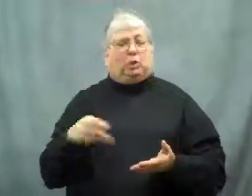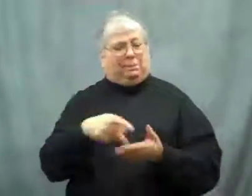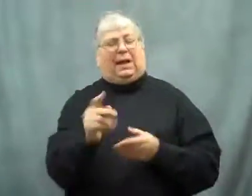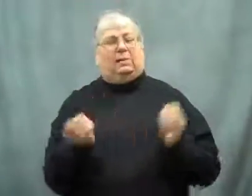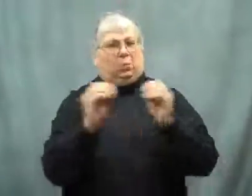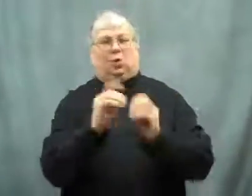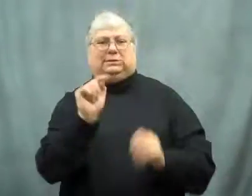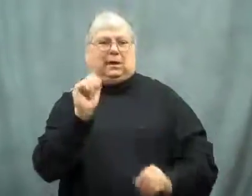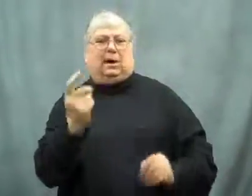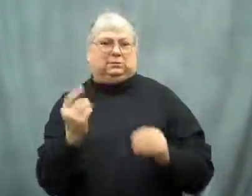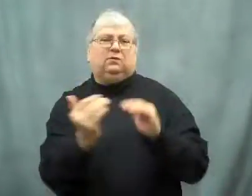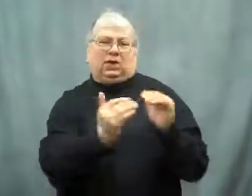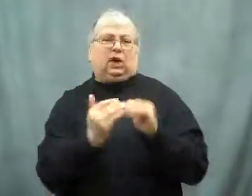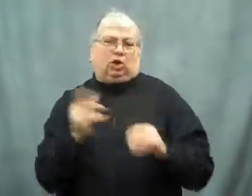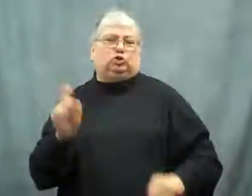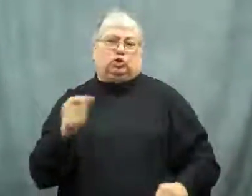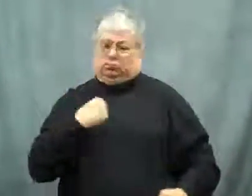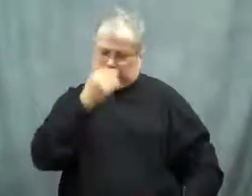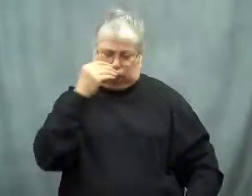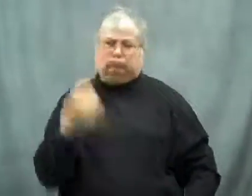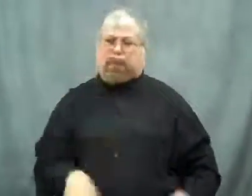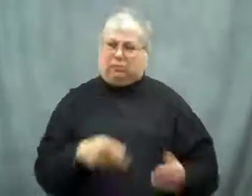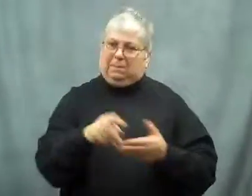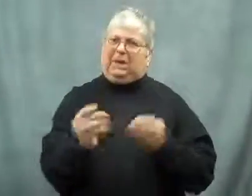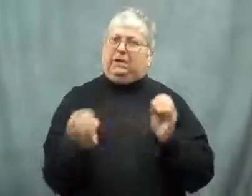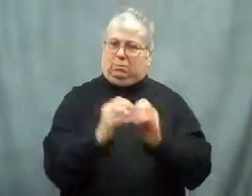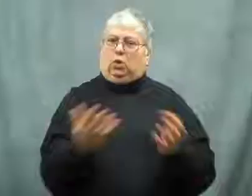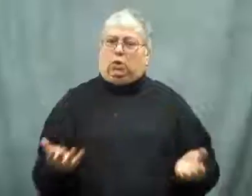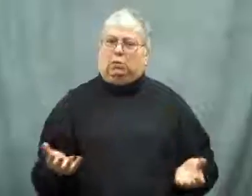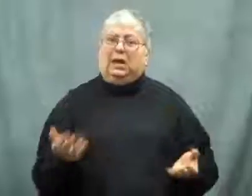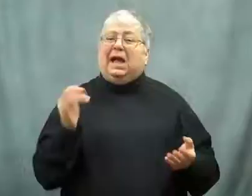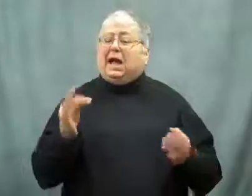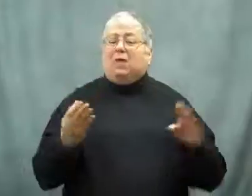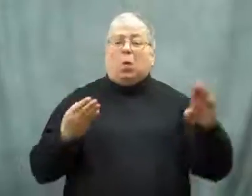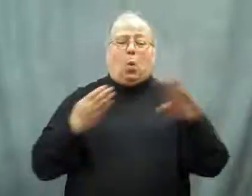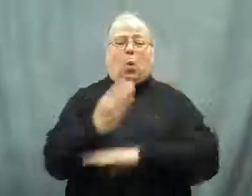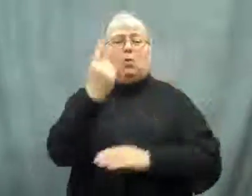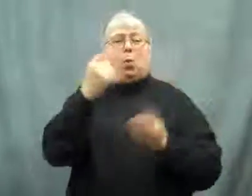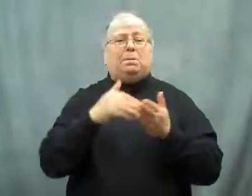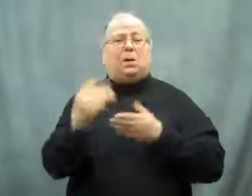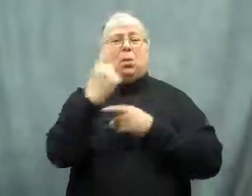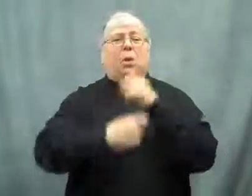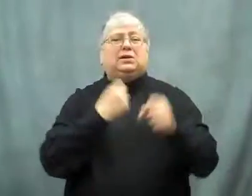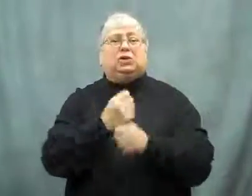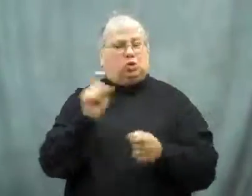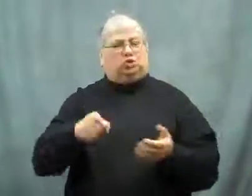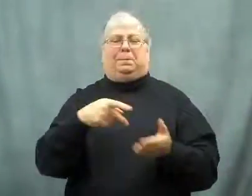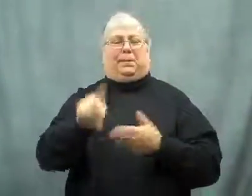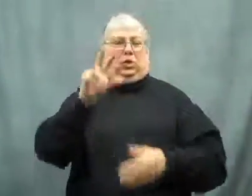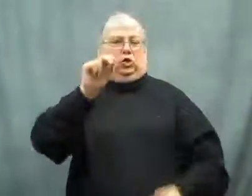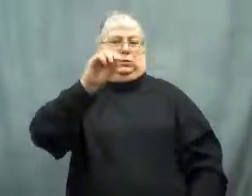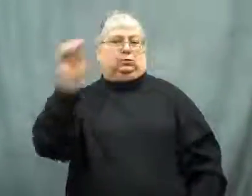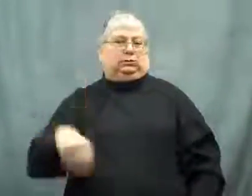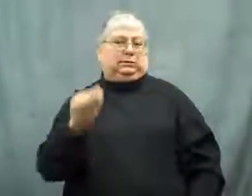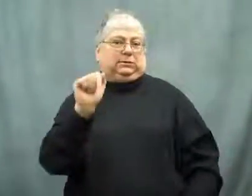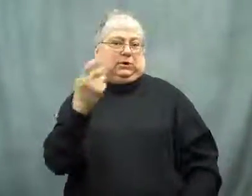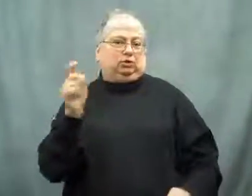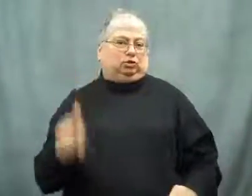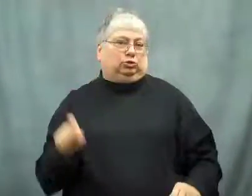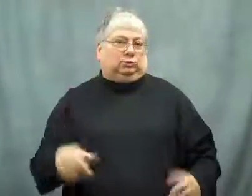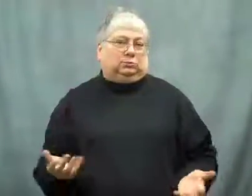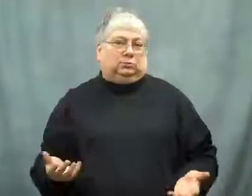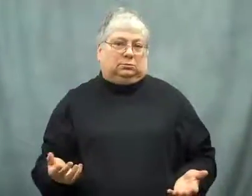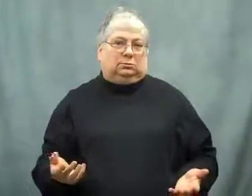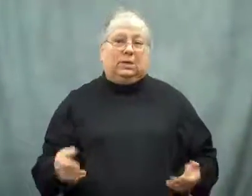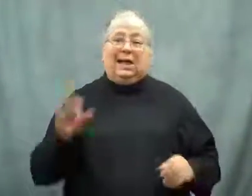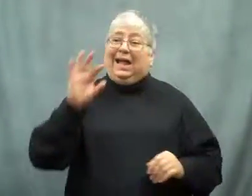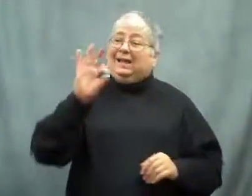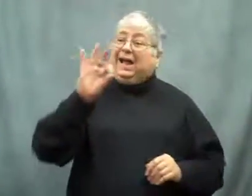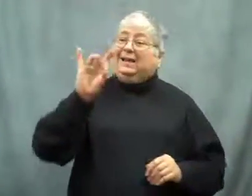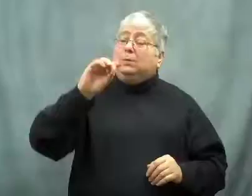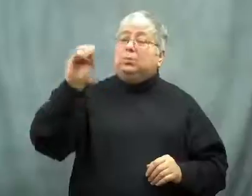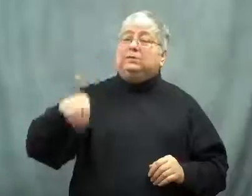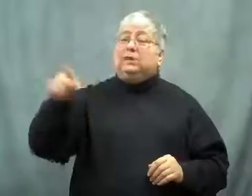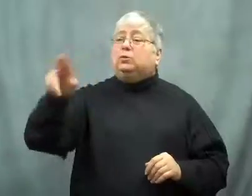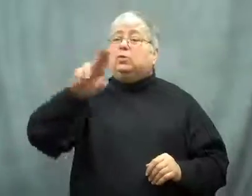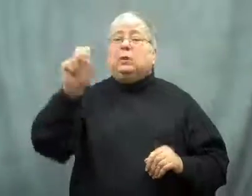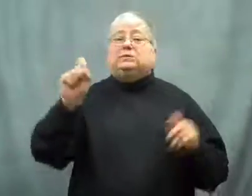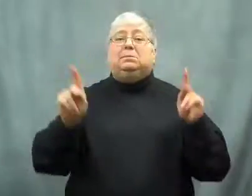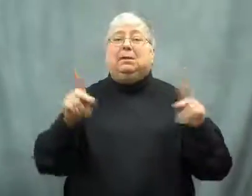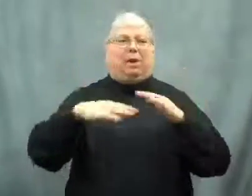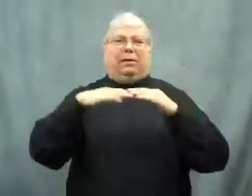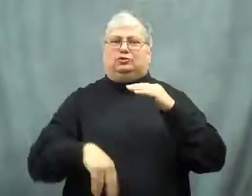He said the wealthy should pay more taxes, and he was willing to do so.